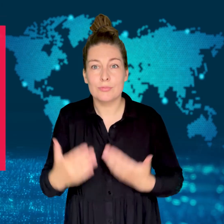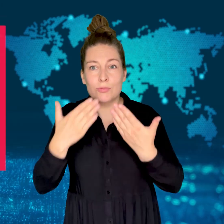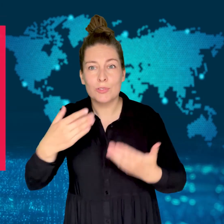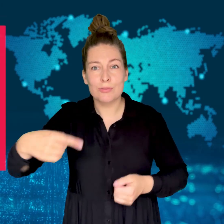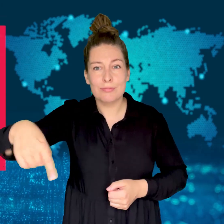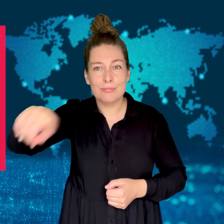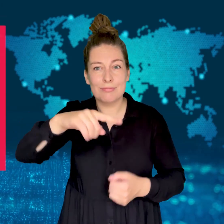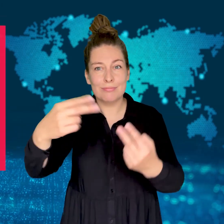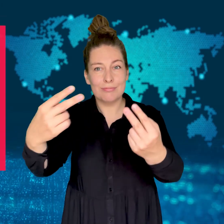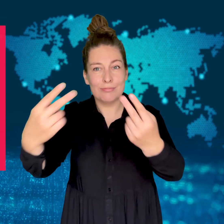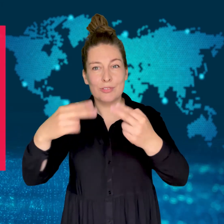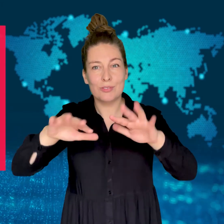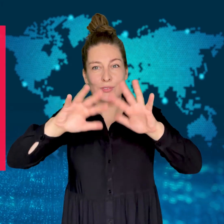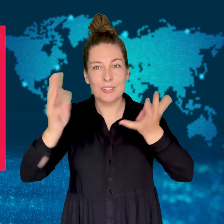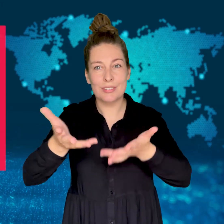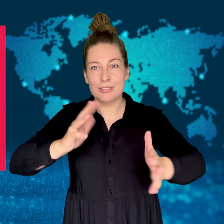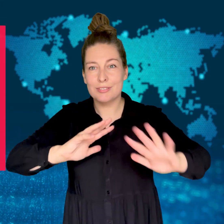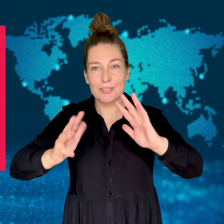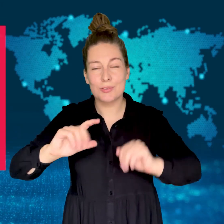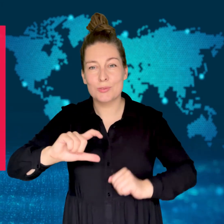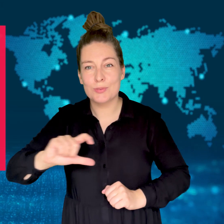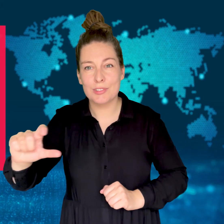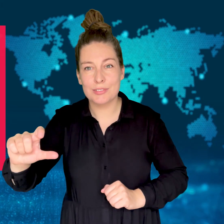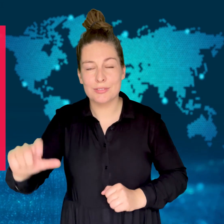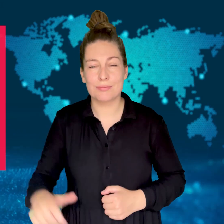Thank you for watching WorldSign Week.